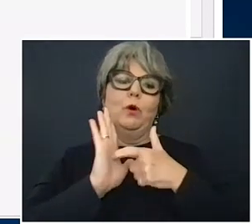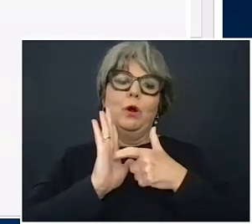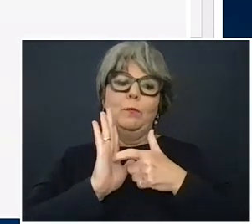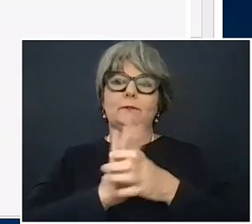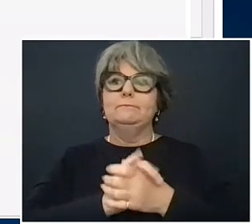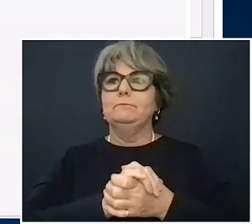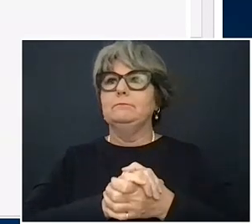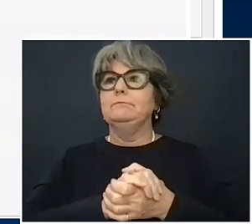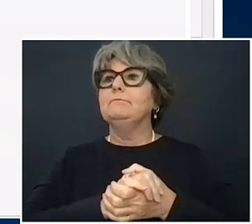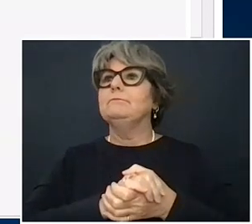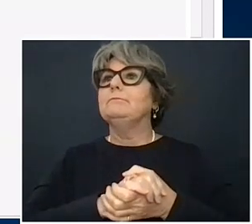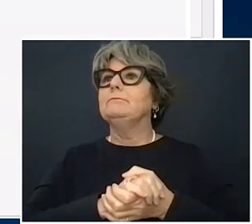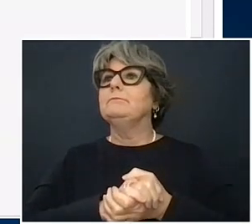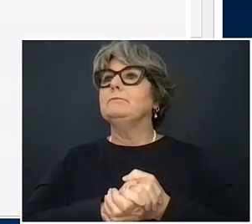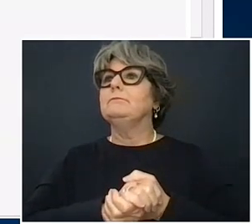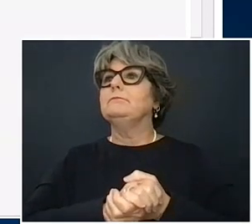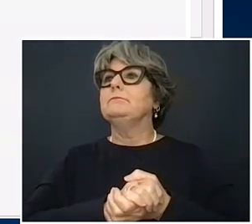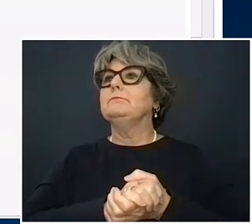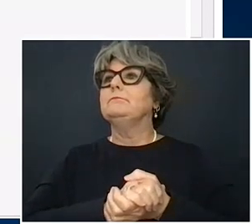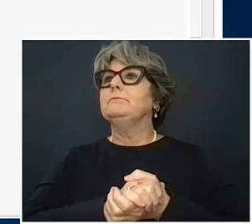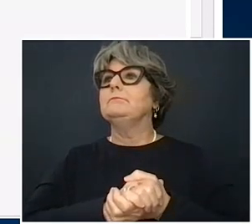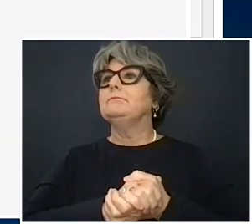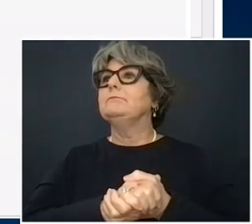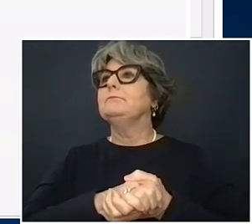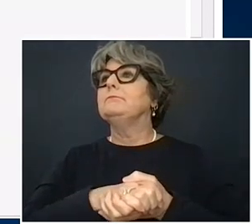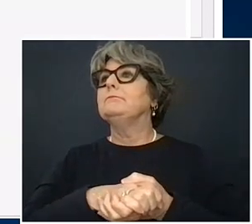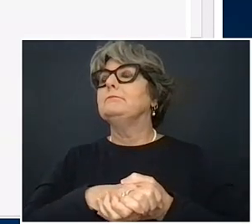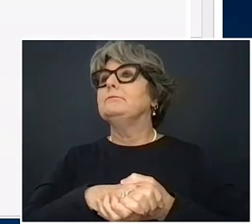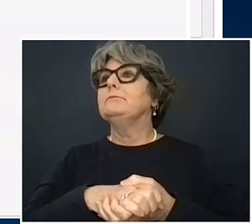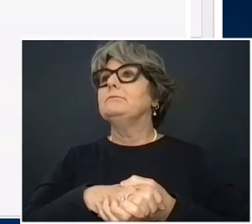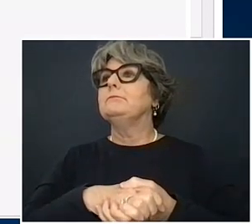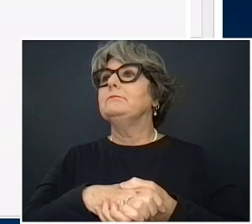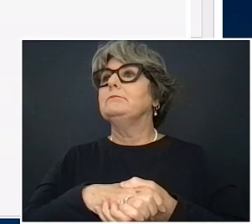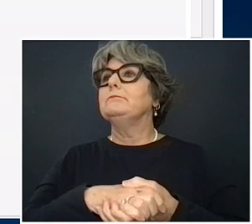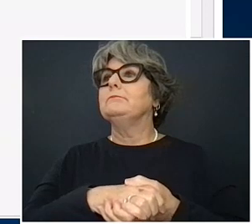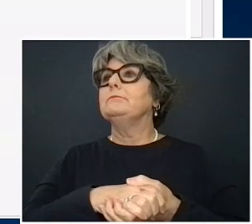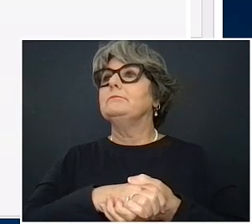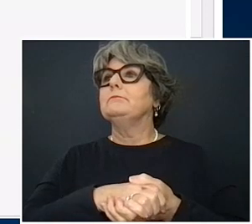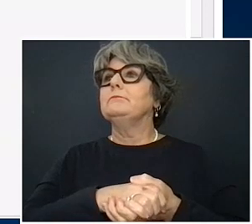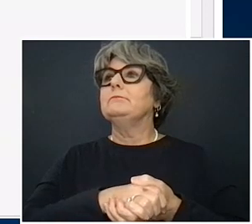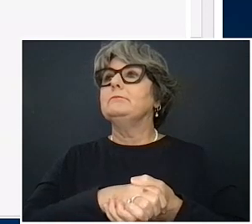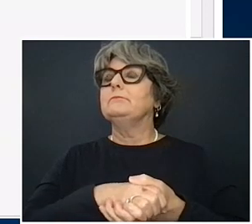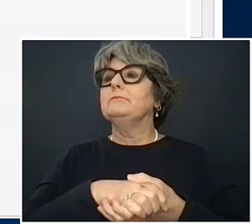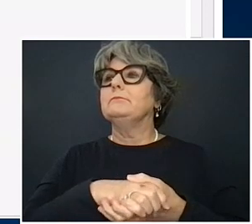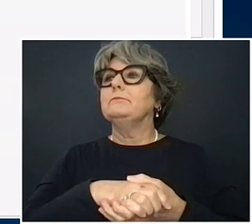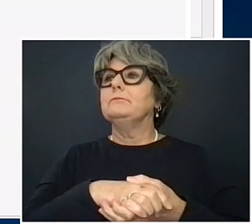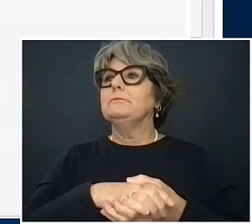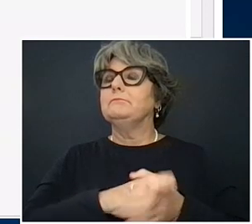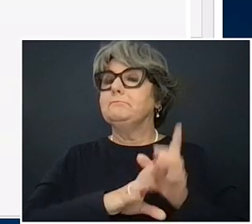Thank you, Herman. Jessi. Can you all hear me? Yes.